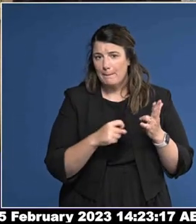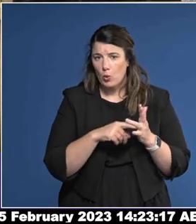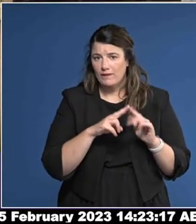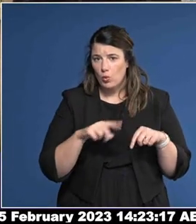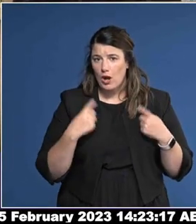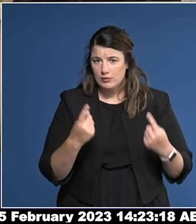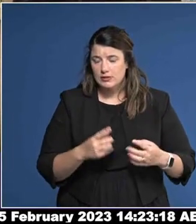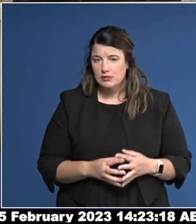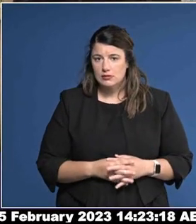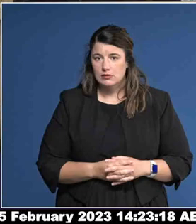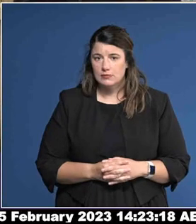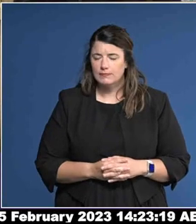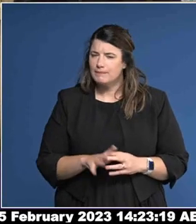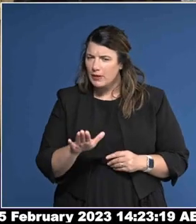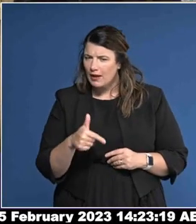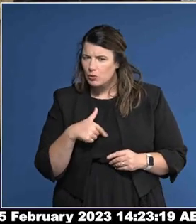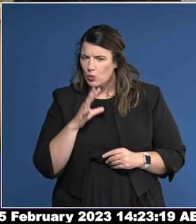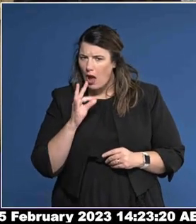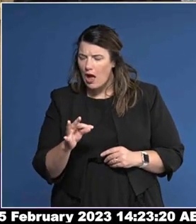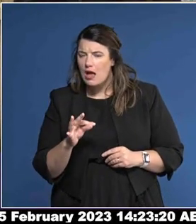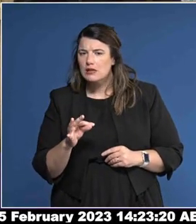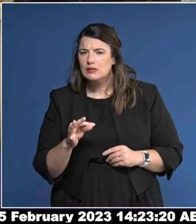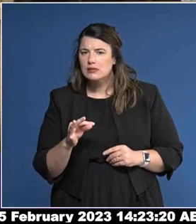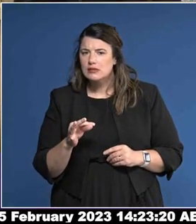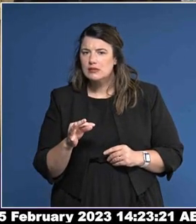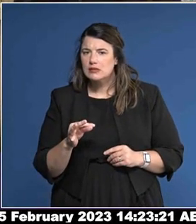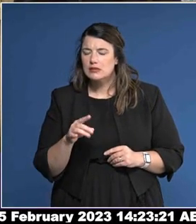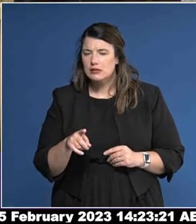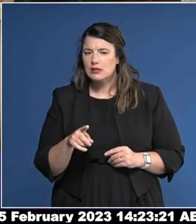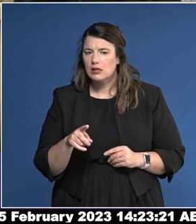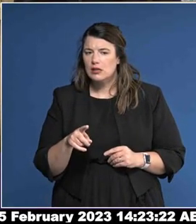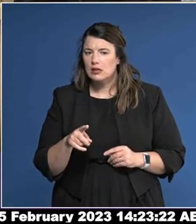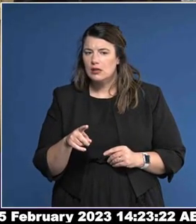Can I ask you - without going back to the particular context in which this